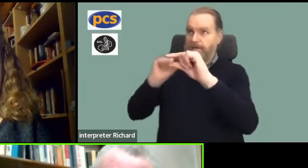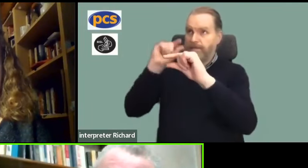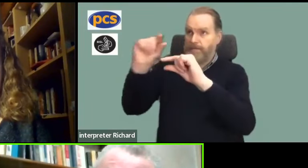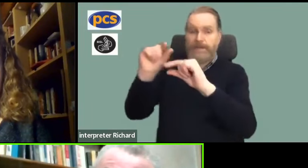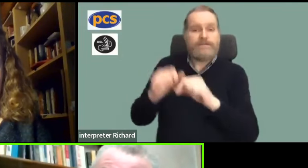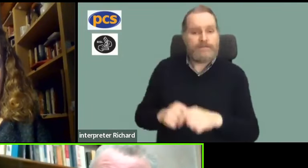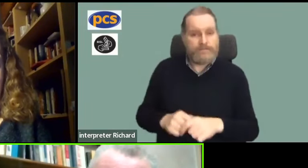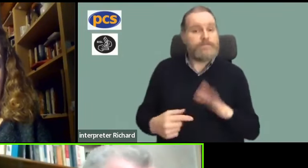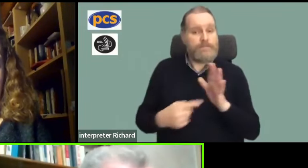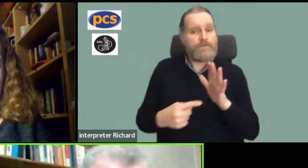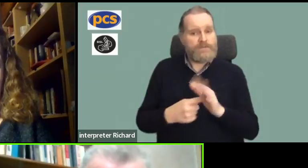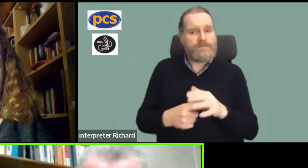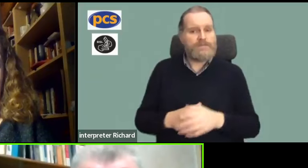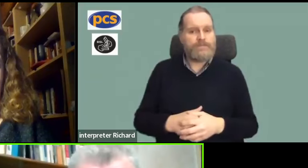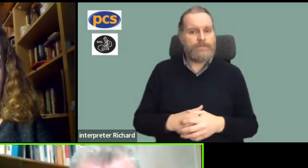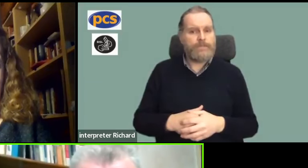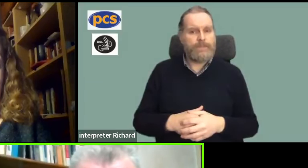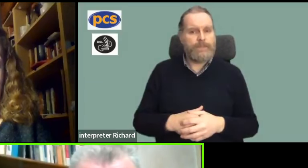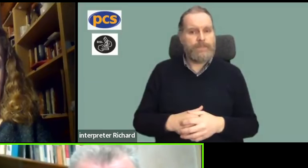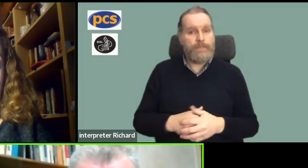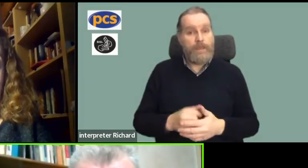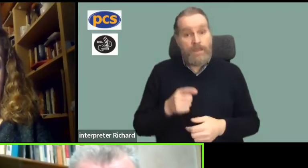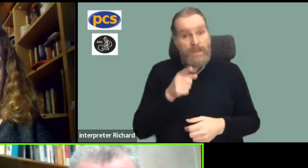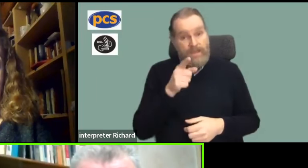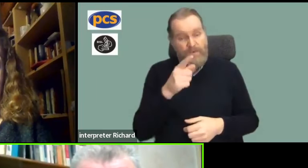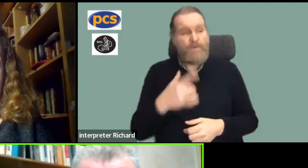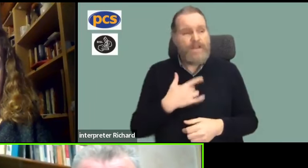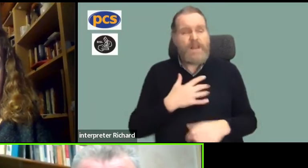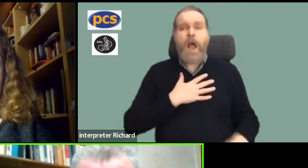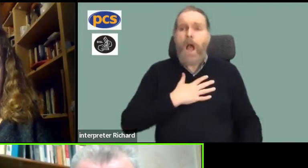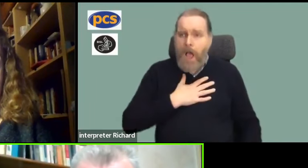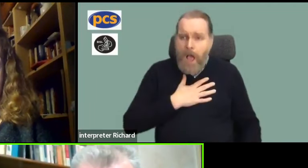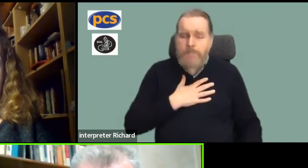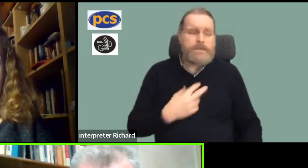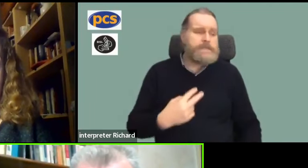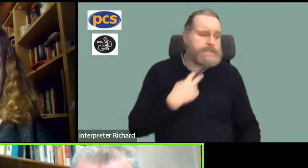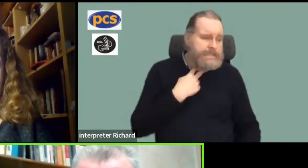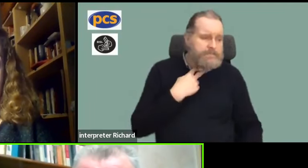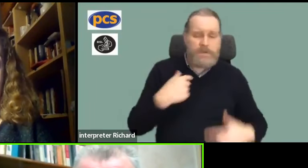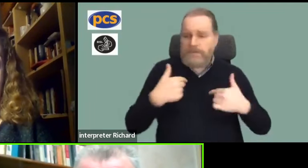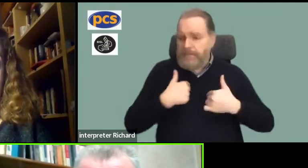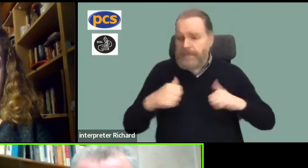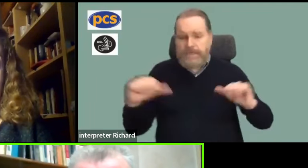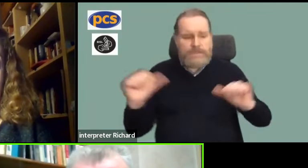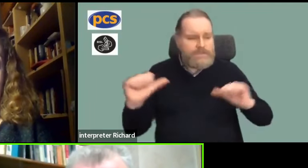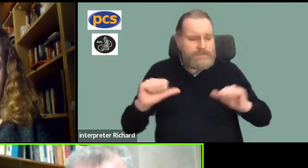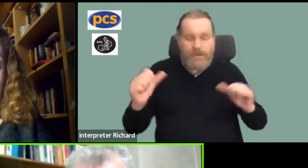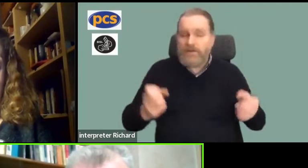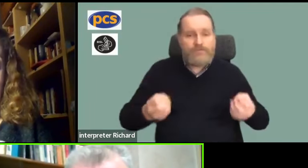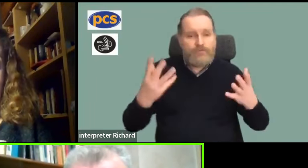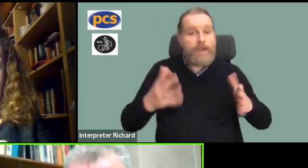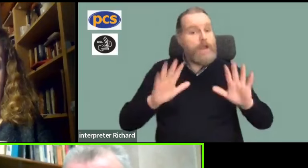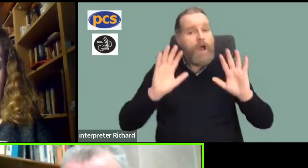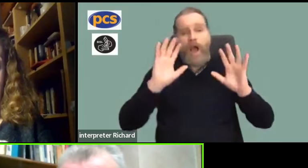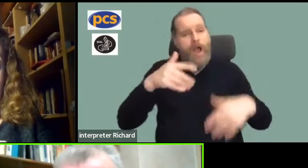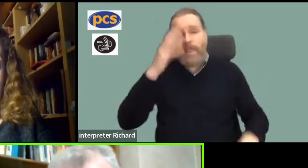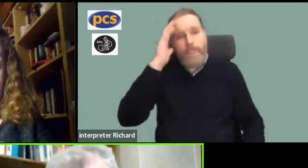harder and harder emerging people who people disappointed at this point that it's not them them to stick with the them to stick with the Union